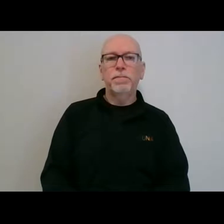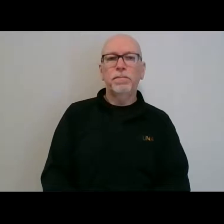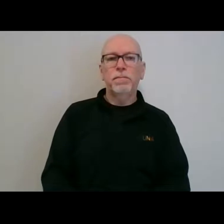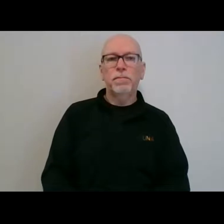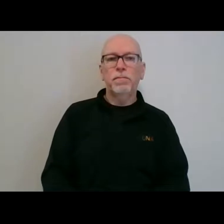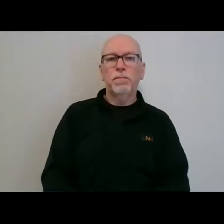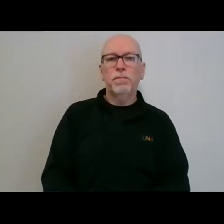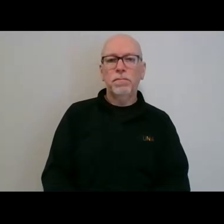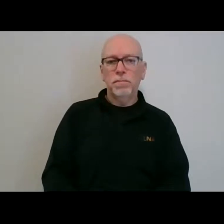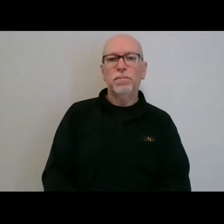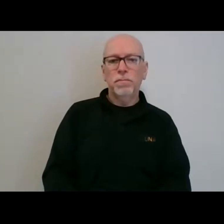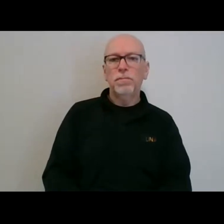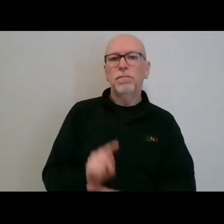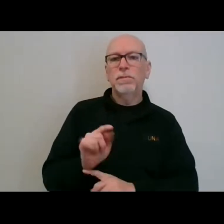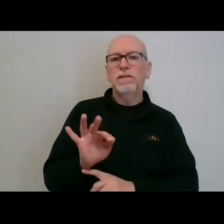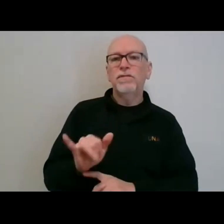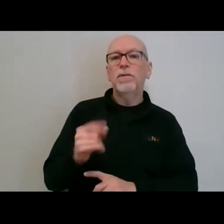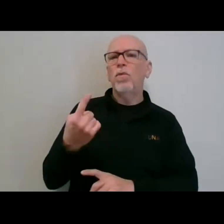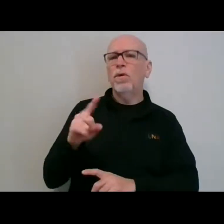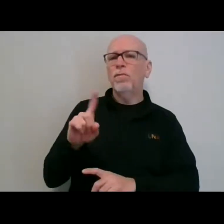And one participant would love to know